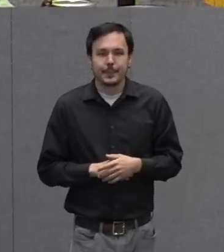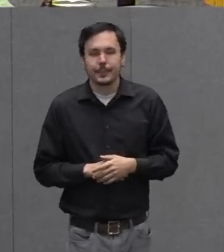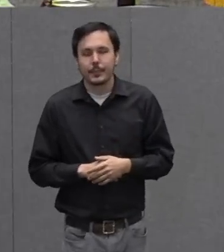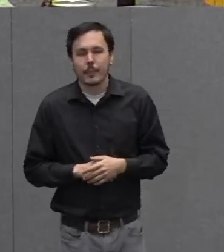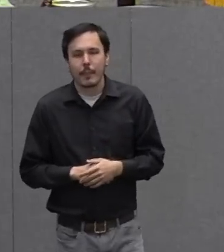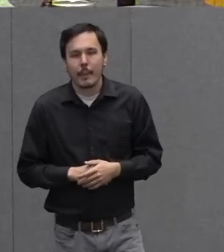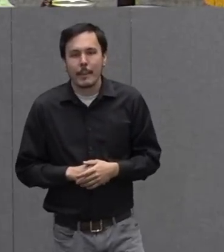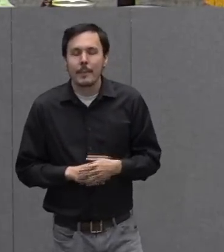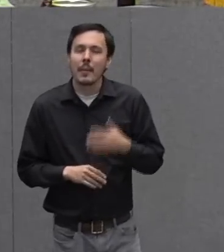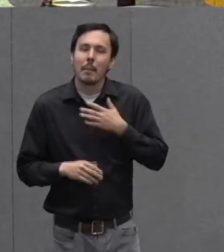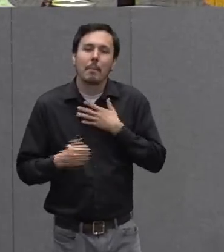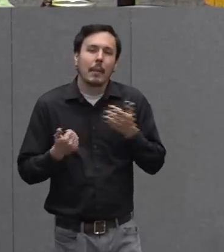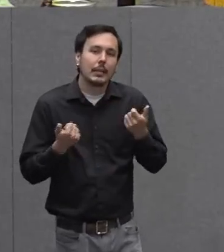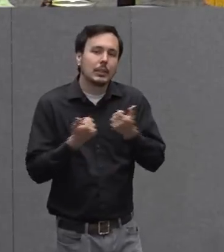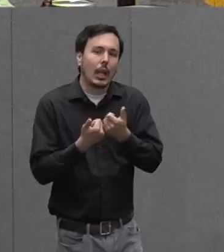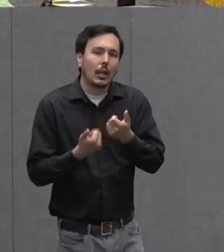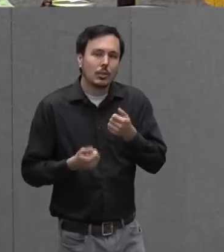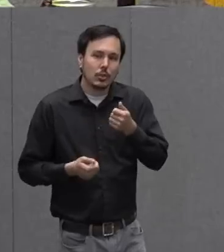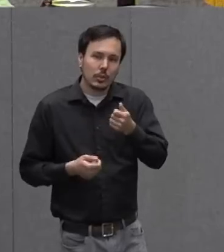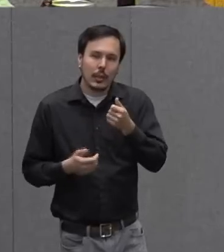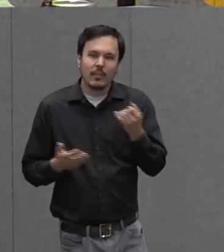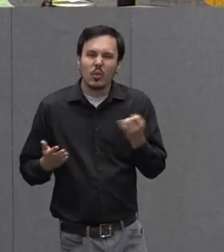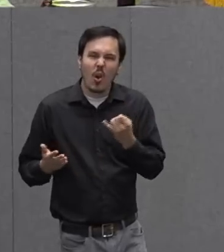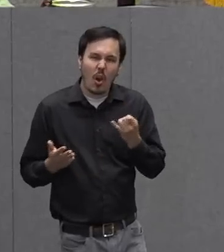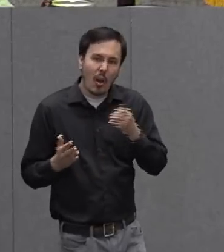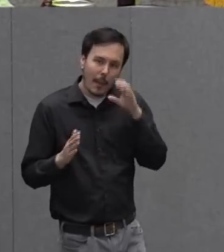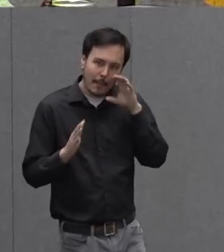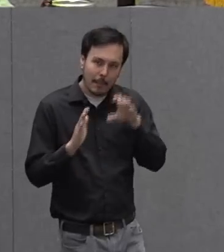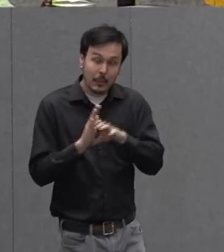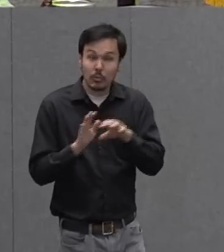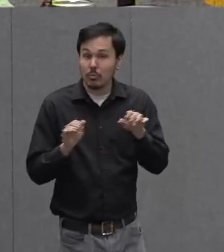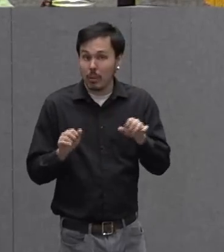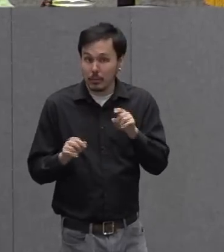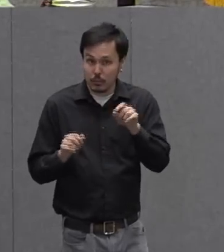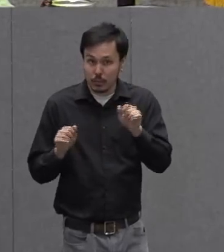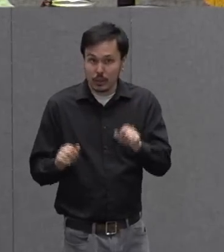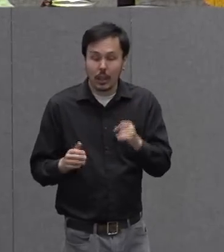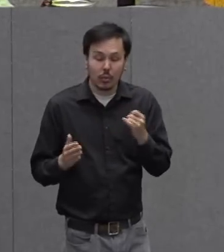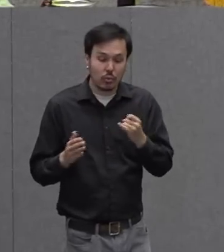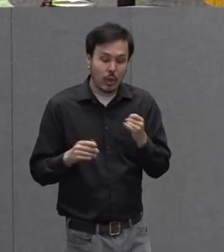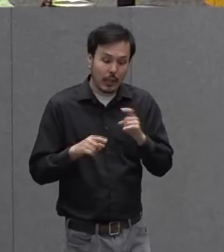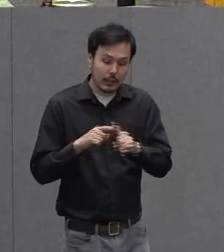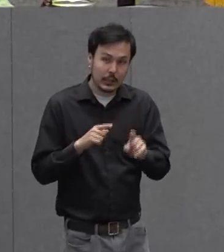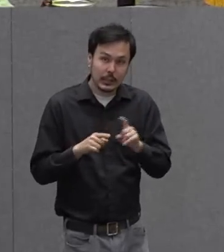So I challenge you to draw a picture and maybe you can draw a picture of each kind of object,